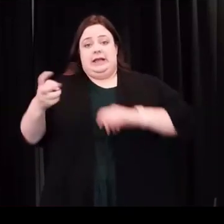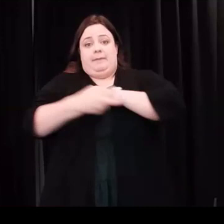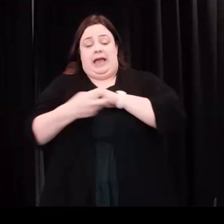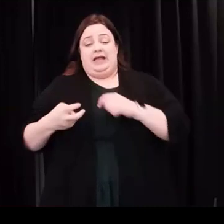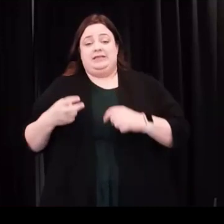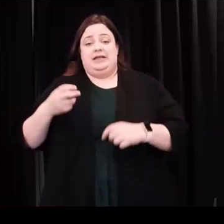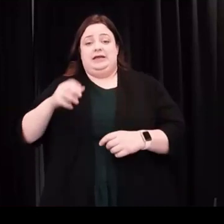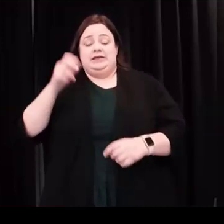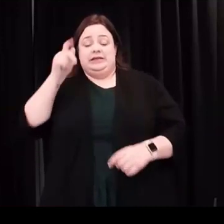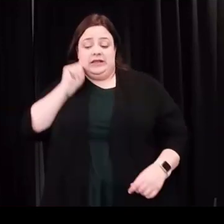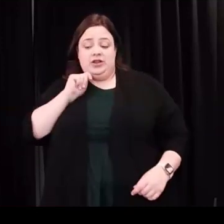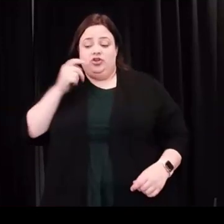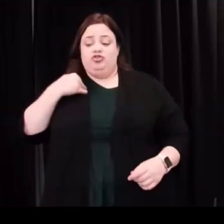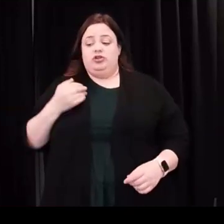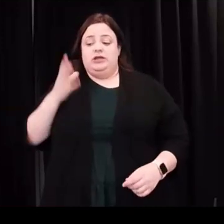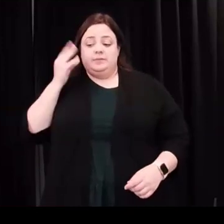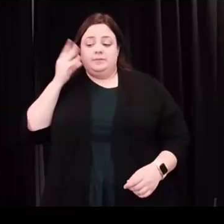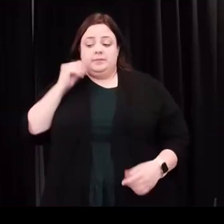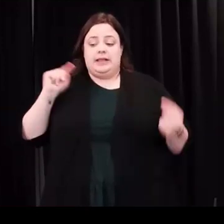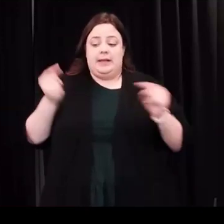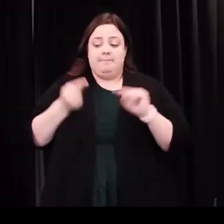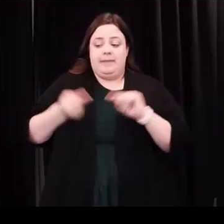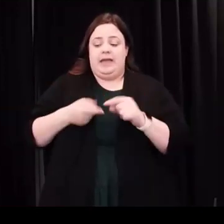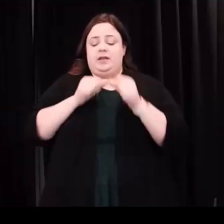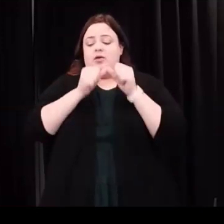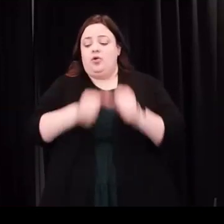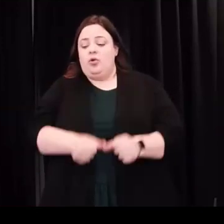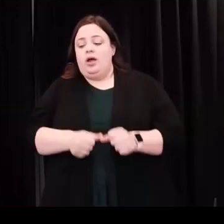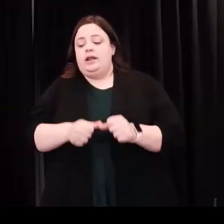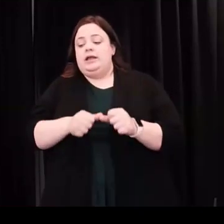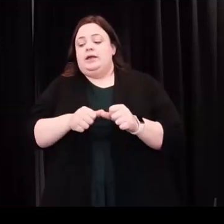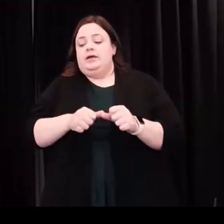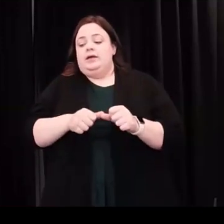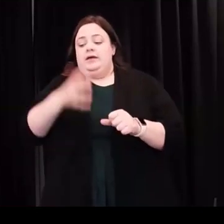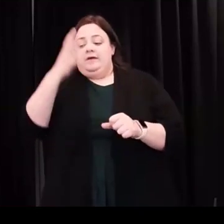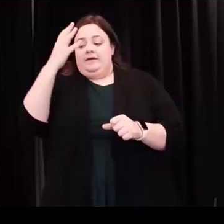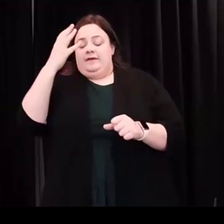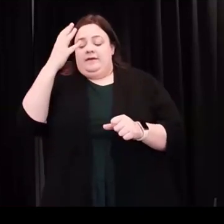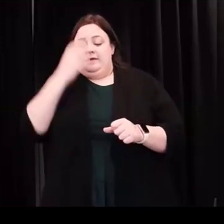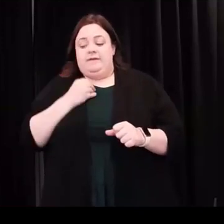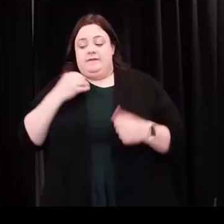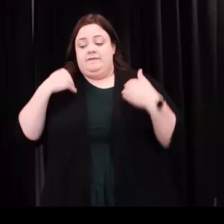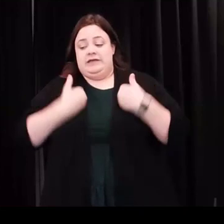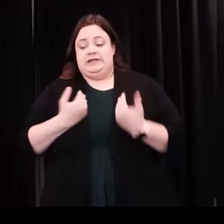intermittent and chronic pain, arthritis, chronic fatigue, Bell's palsy, and vision issues. and